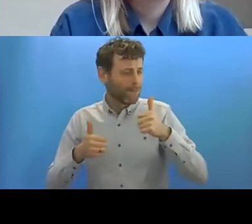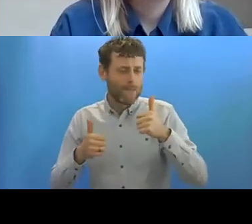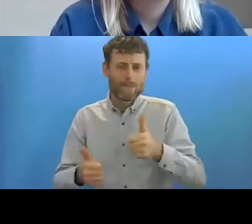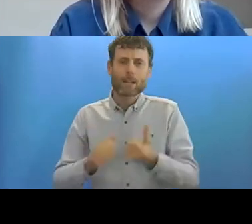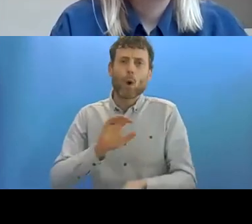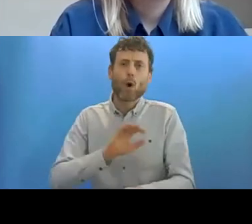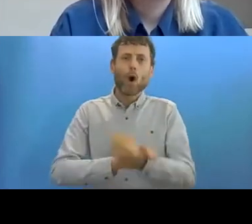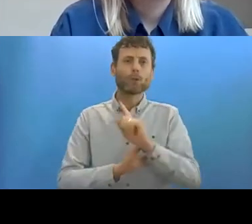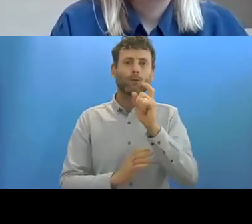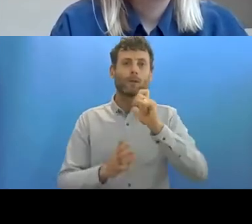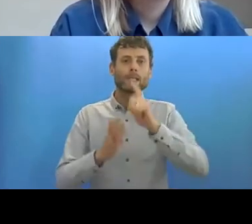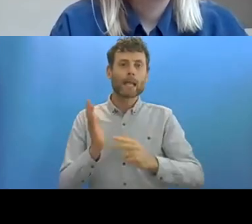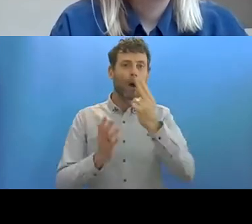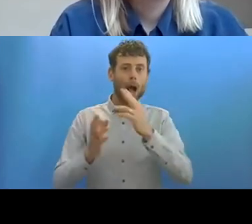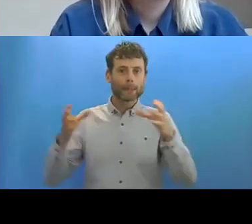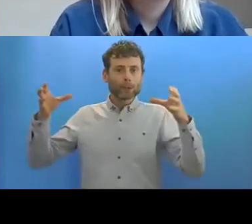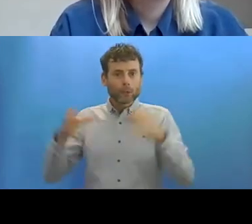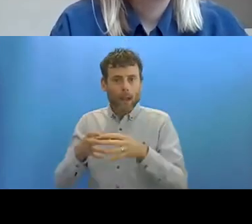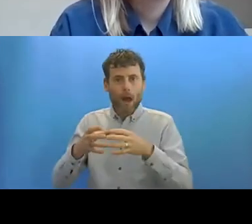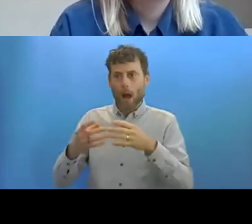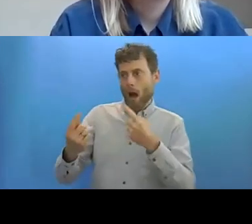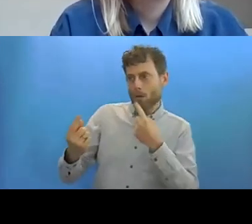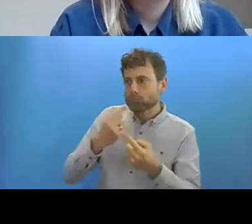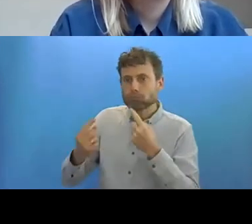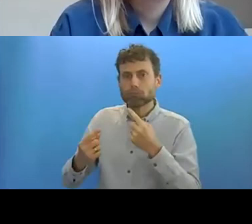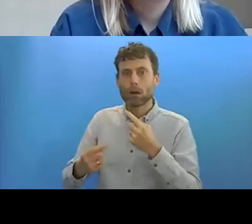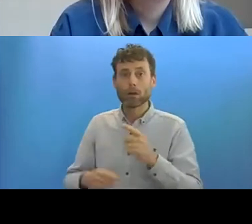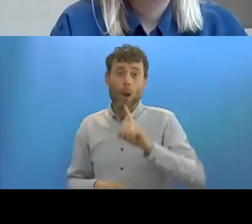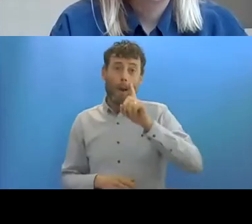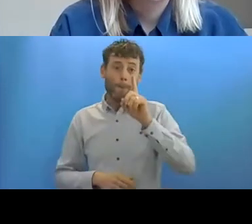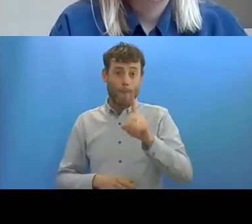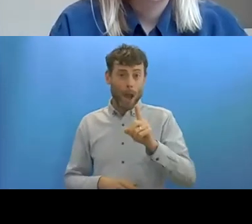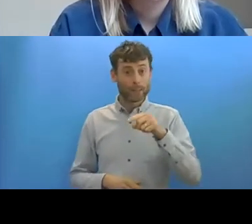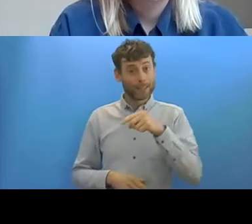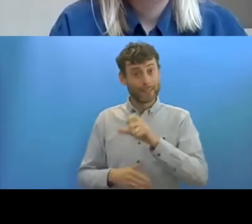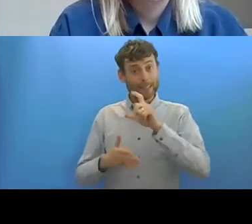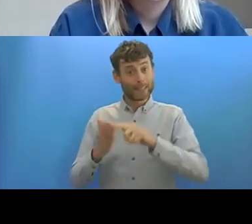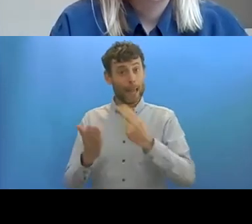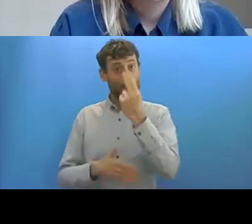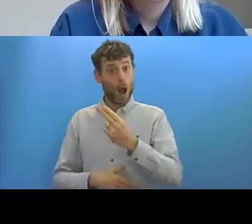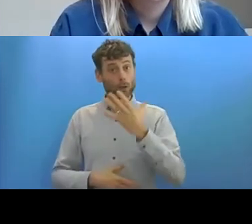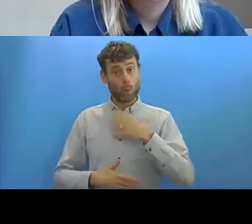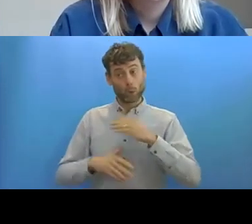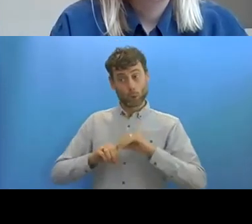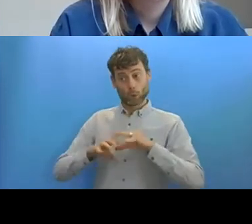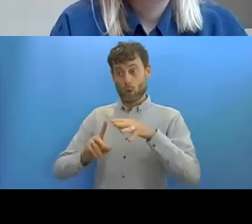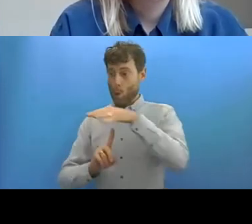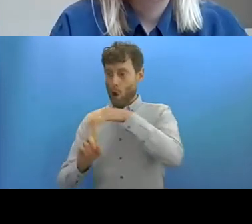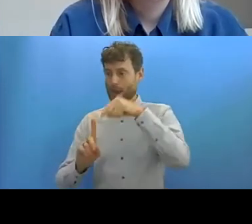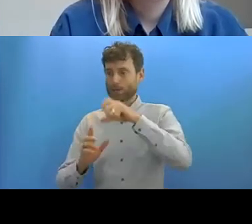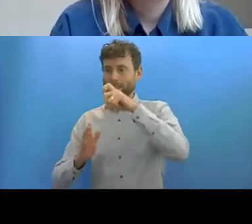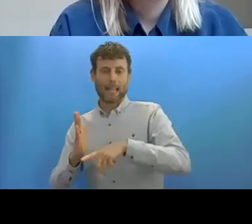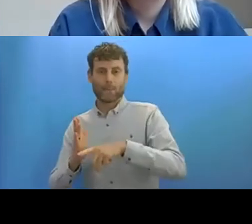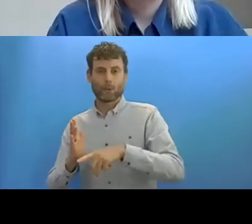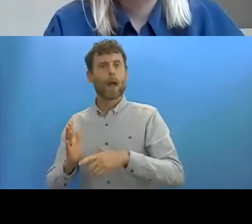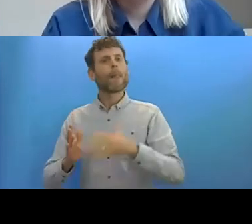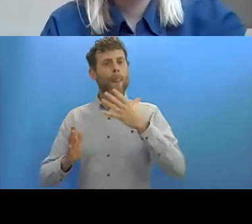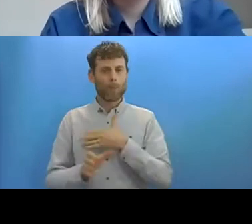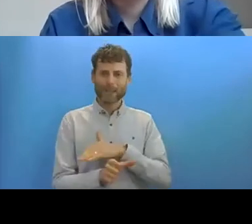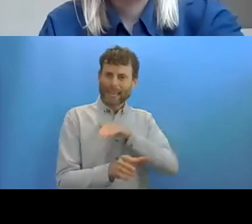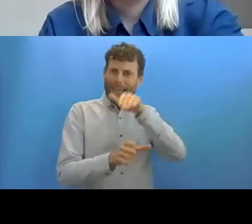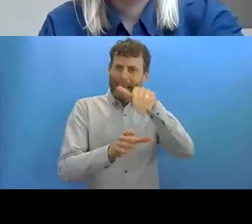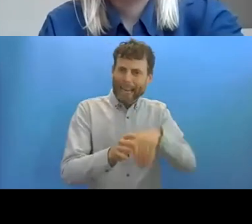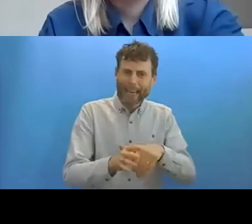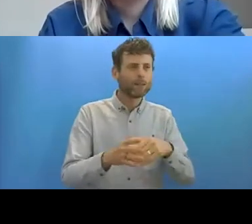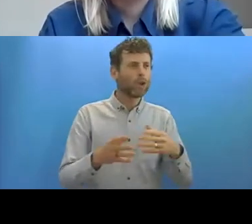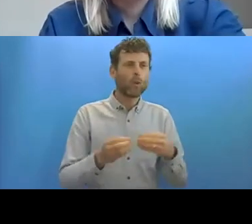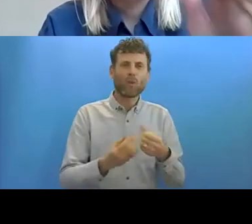and are great, they're fantastic opportunities for disabled artists to get together and network but actually, that's not where most disabled artists share their work or want to